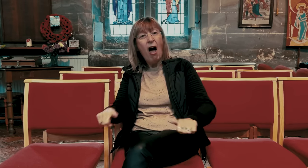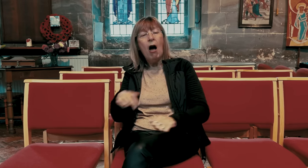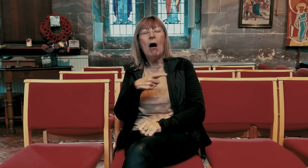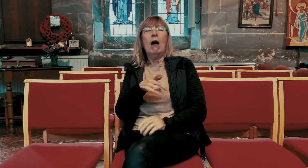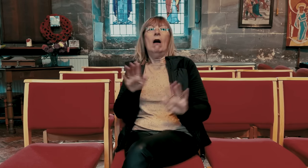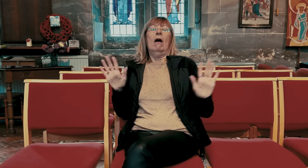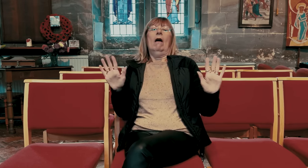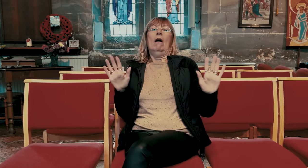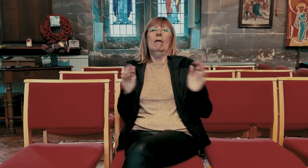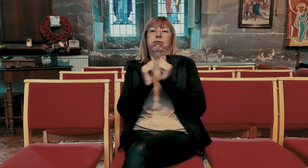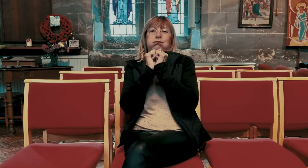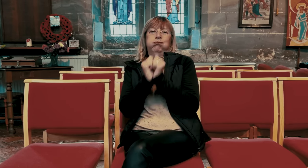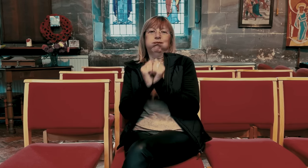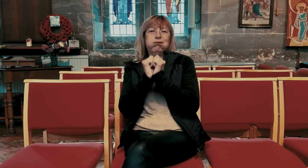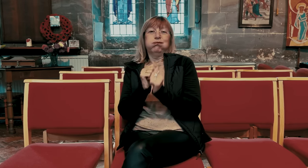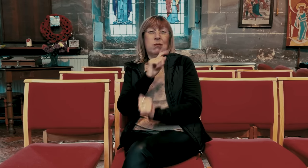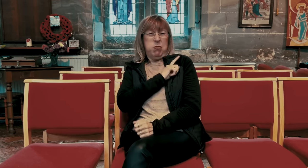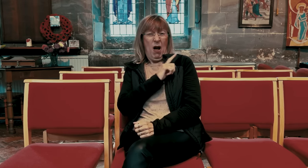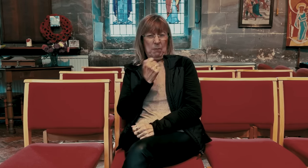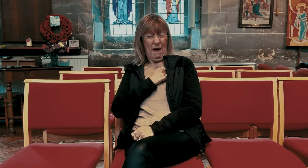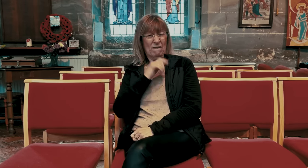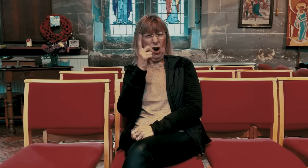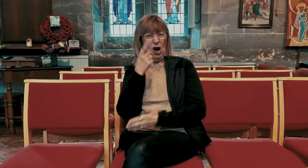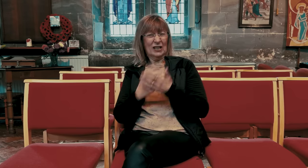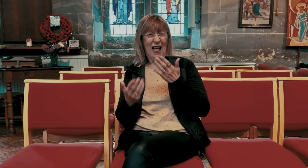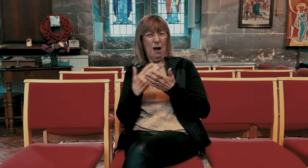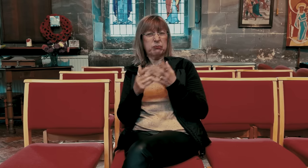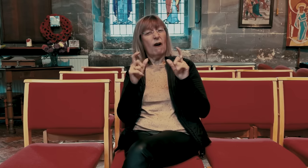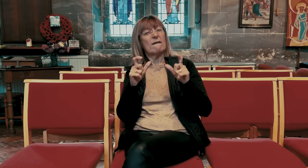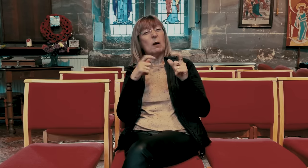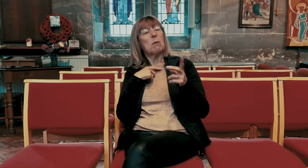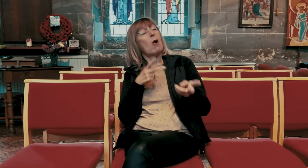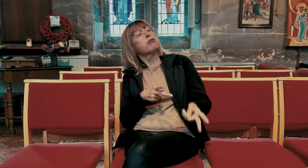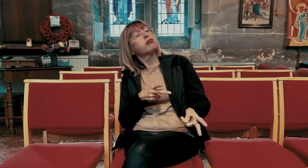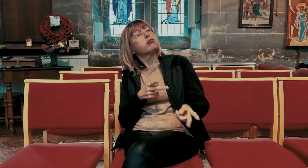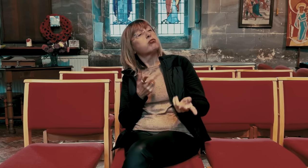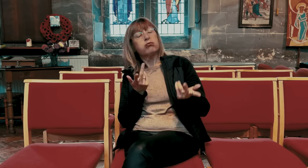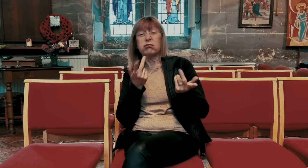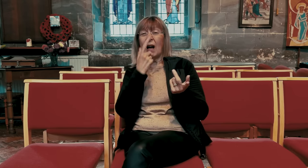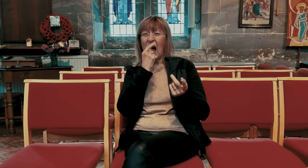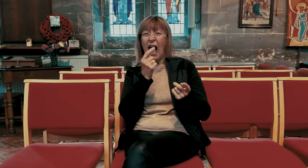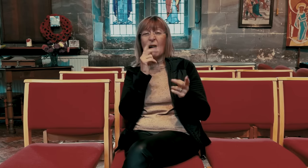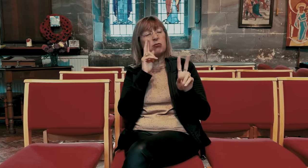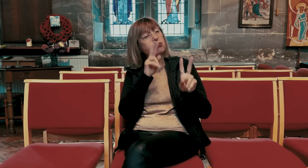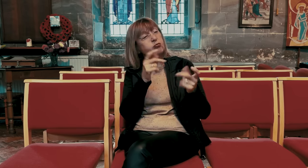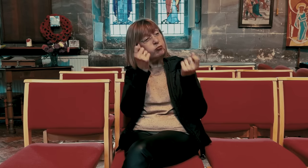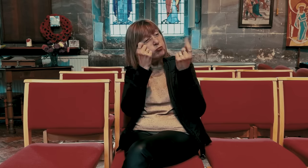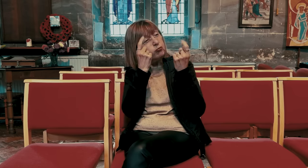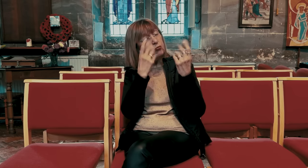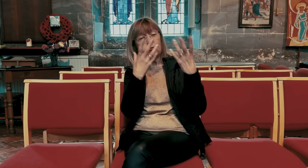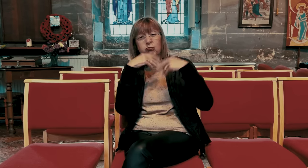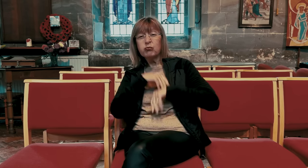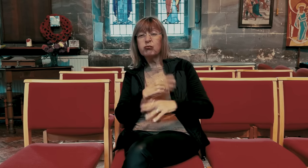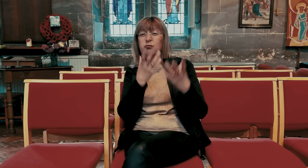because it was in my first language, and I could understand it clearly. That's why it's so important